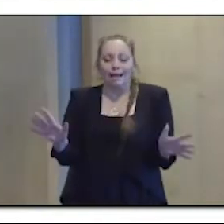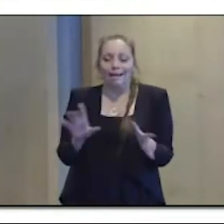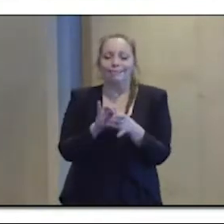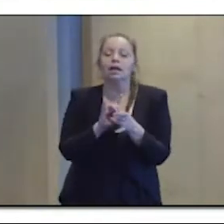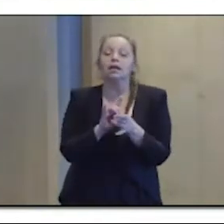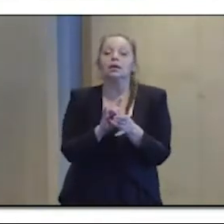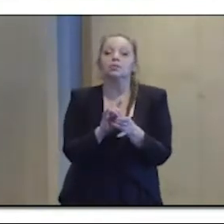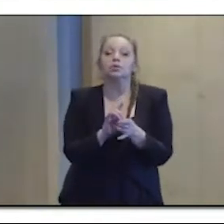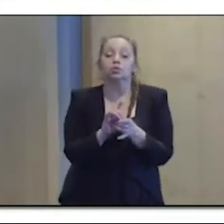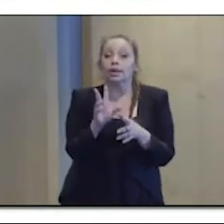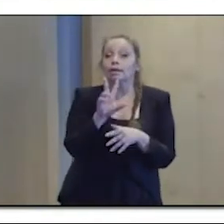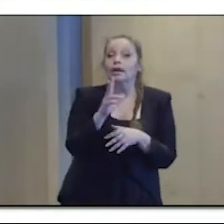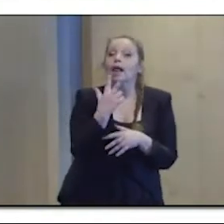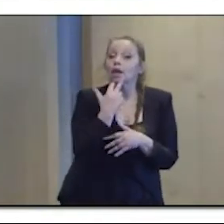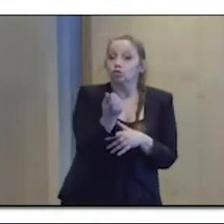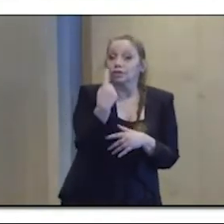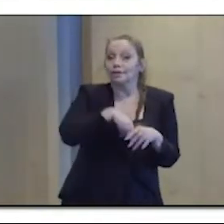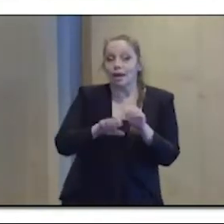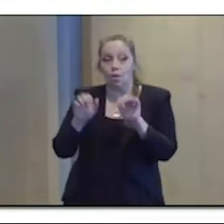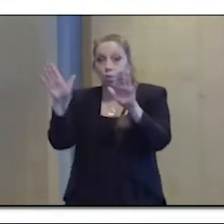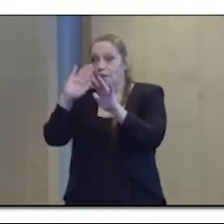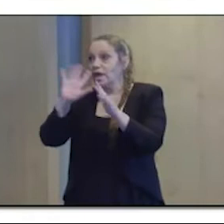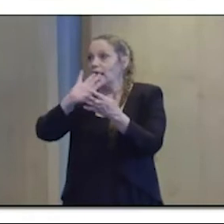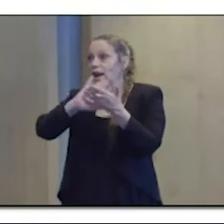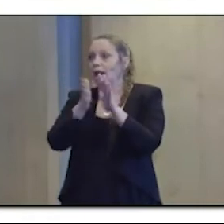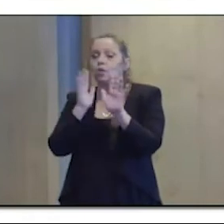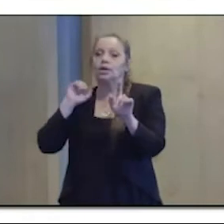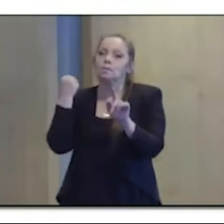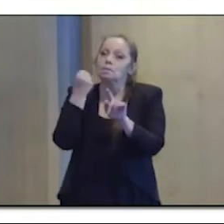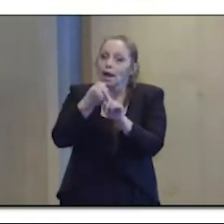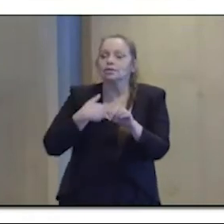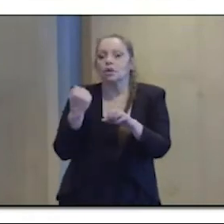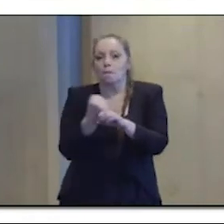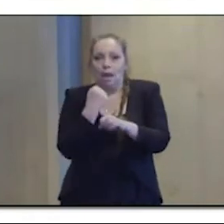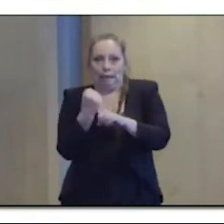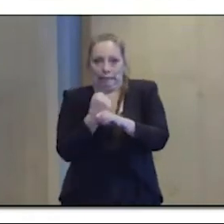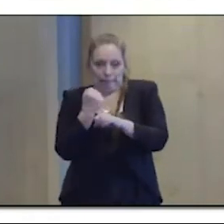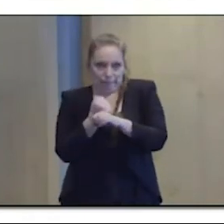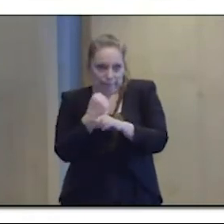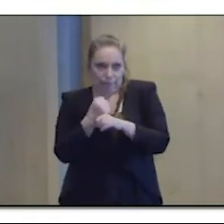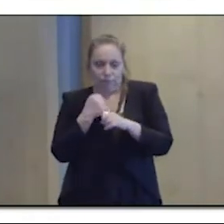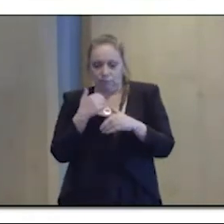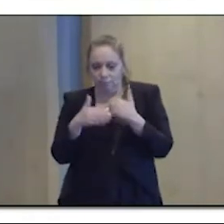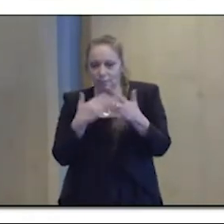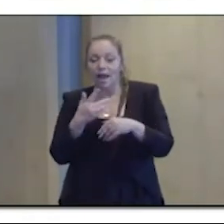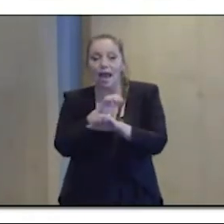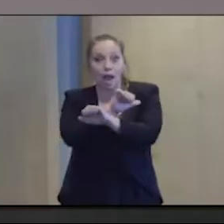weather, and how that impacts our generation mix, and your role in electricity today.